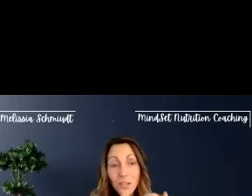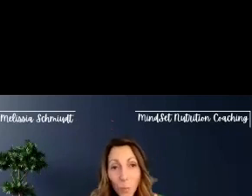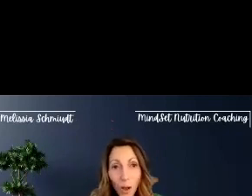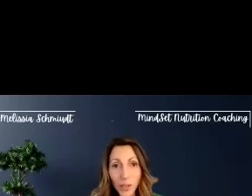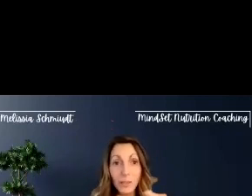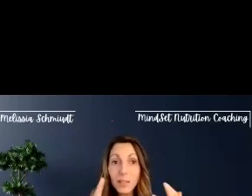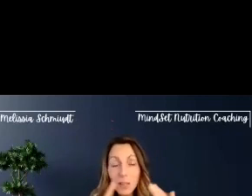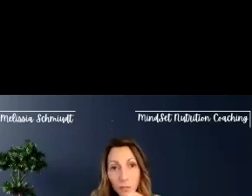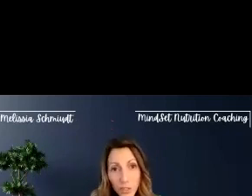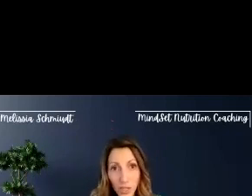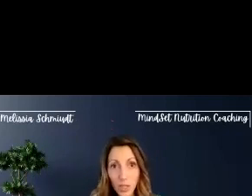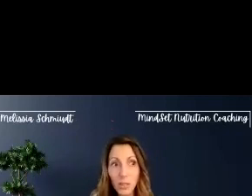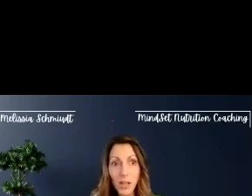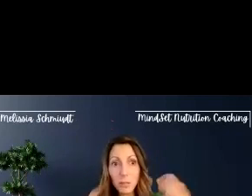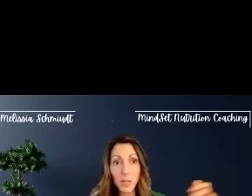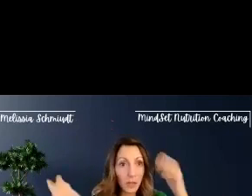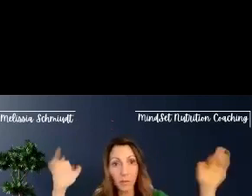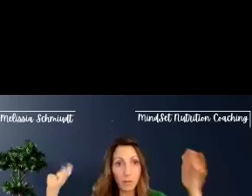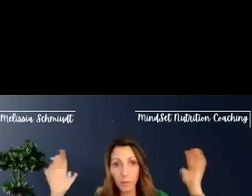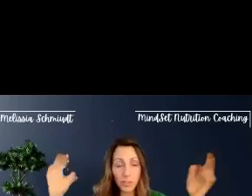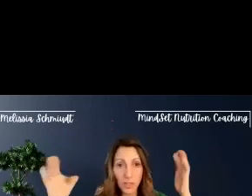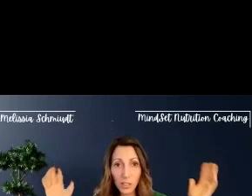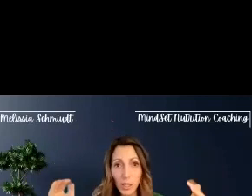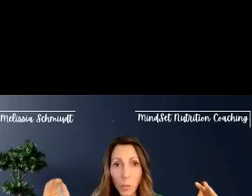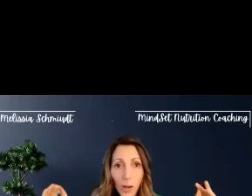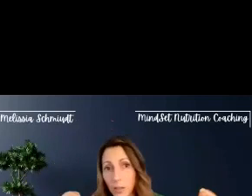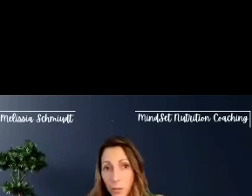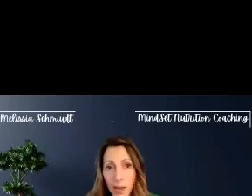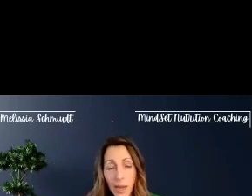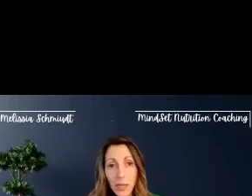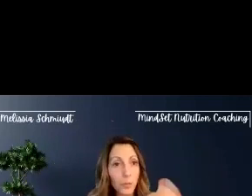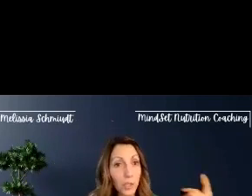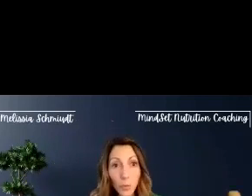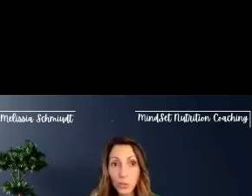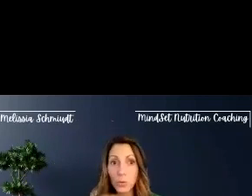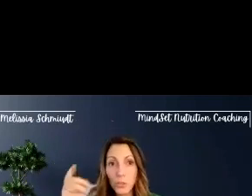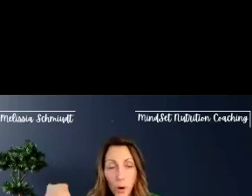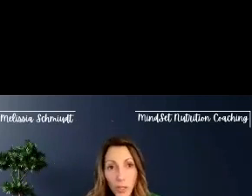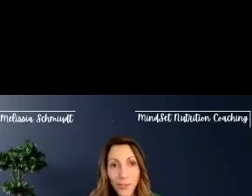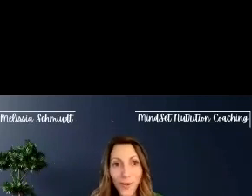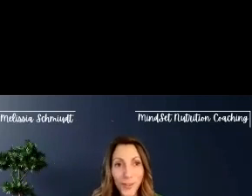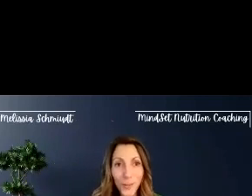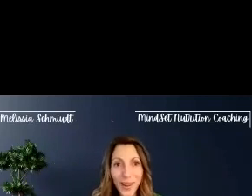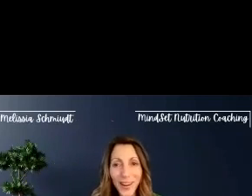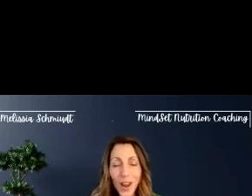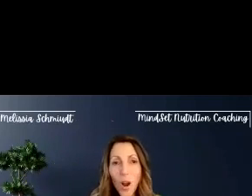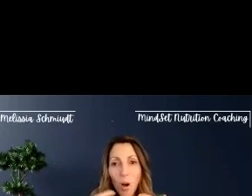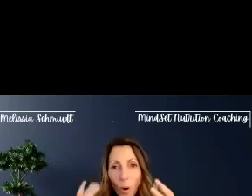That's the walking. That's the fidgeting. That's me gesticulating wildly with my hands, doing chores, parking farther away--